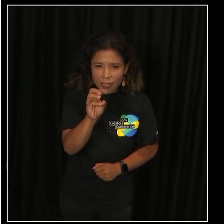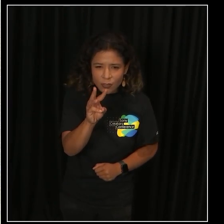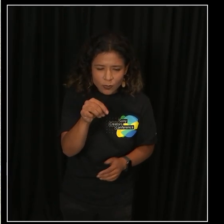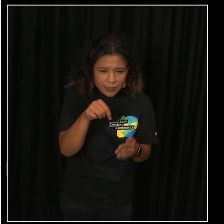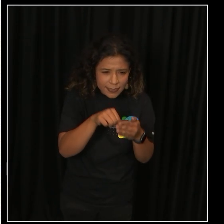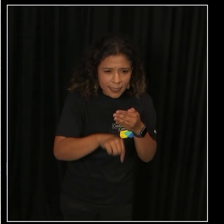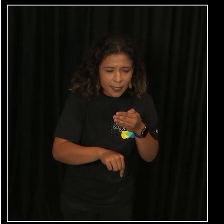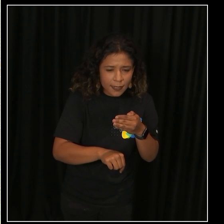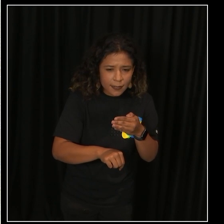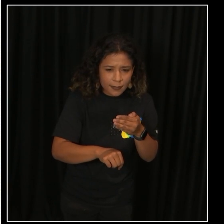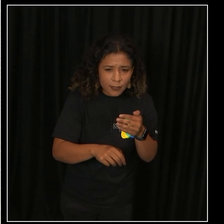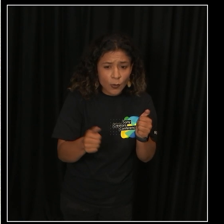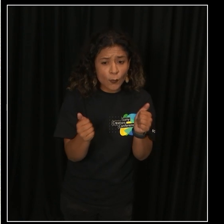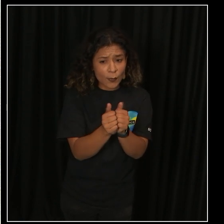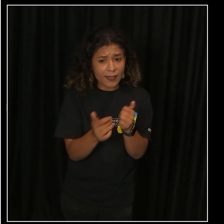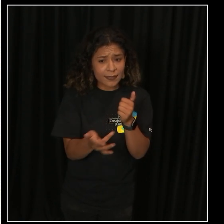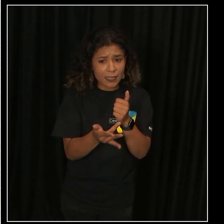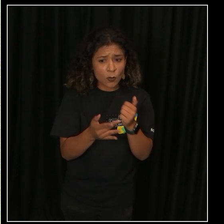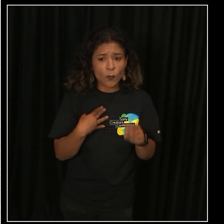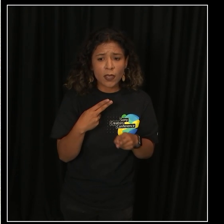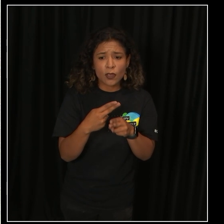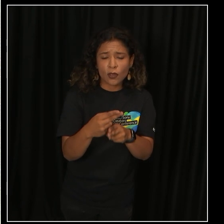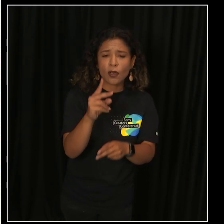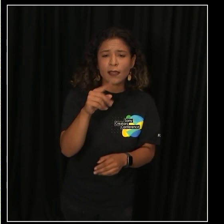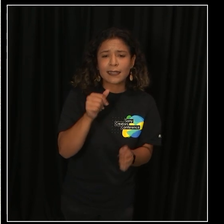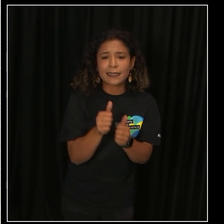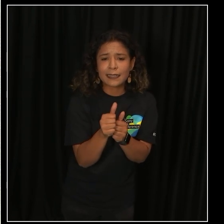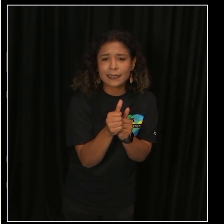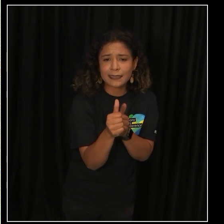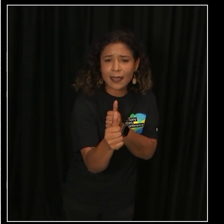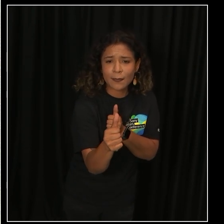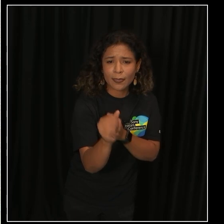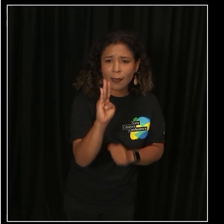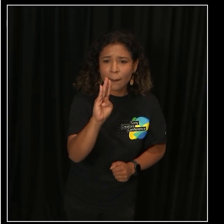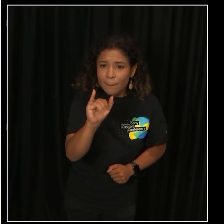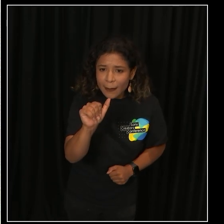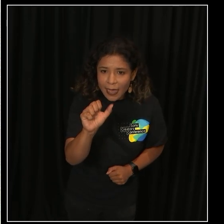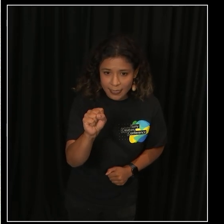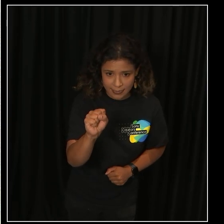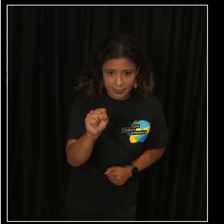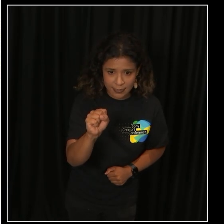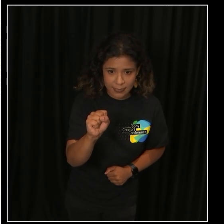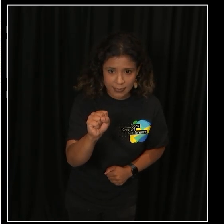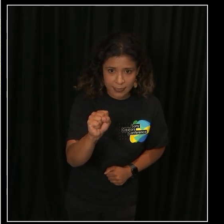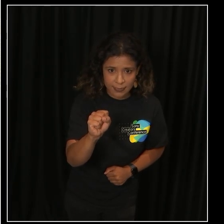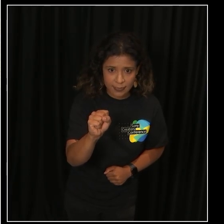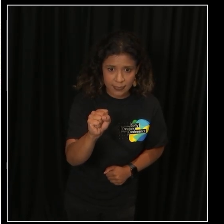This is done with a technique we internally called depth bias. And as the name might already imply,